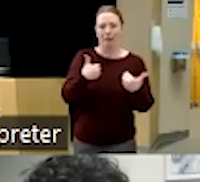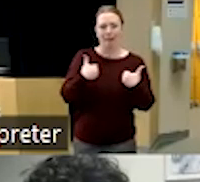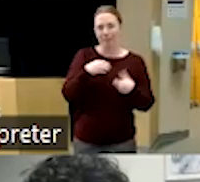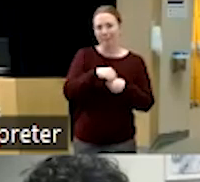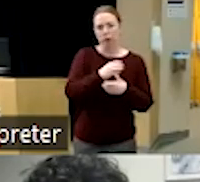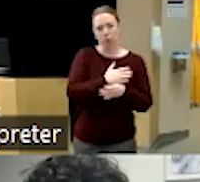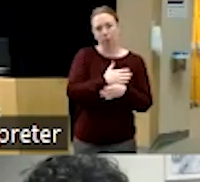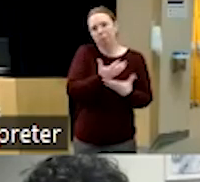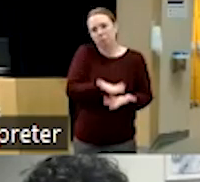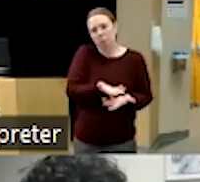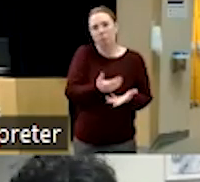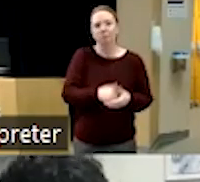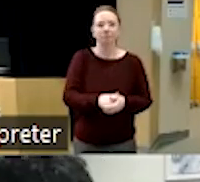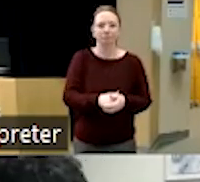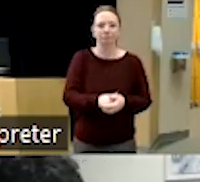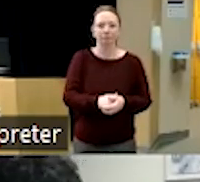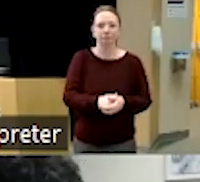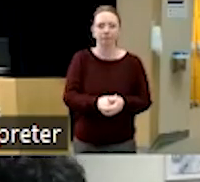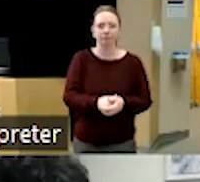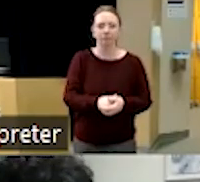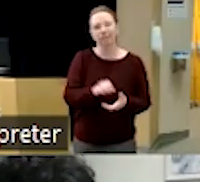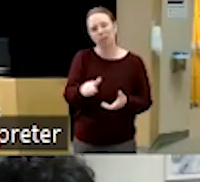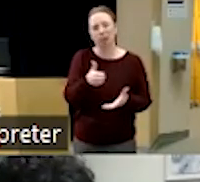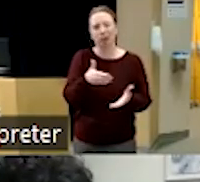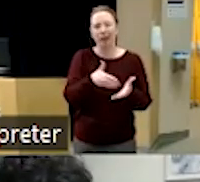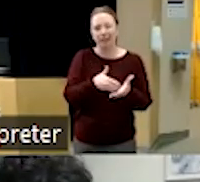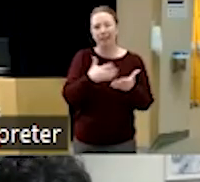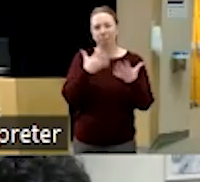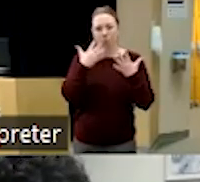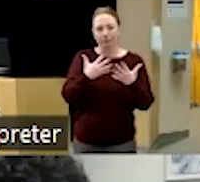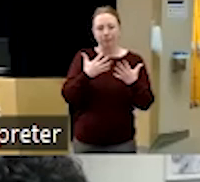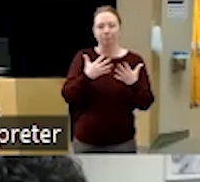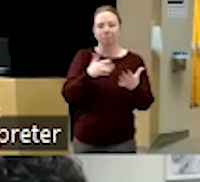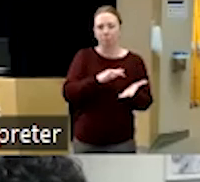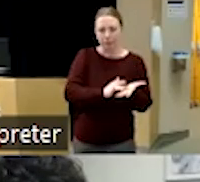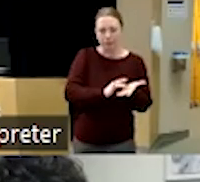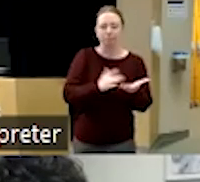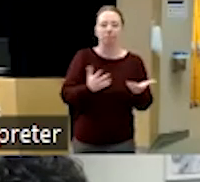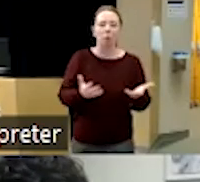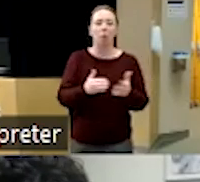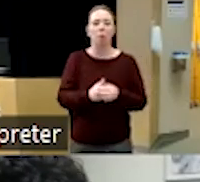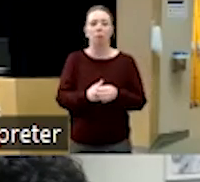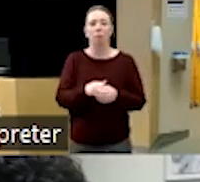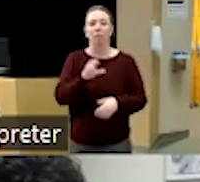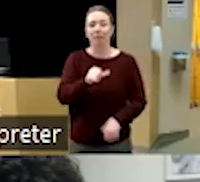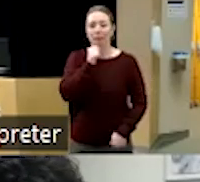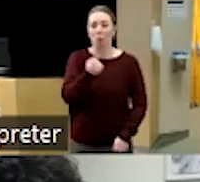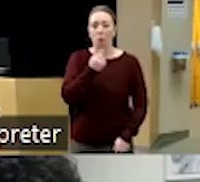in our um antidepressants so um this actually was not only pain relief for patients but also relief